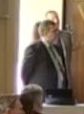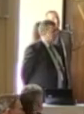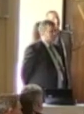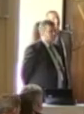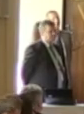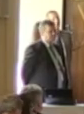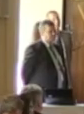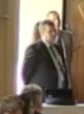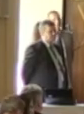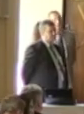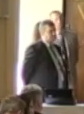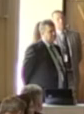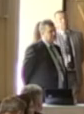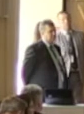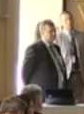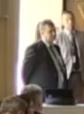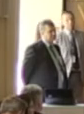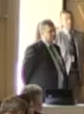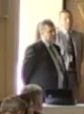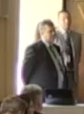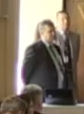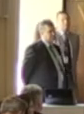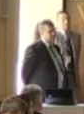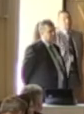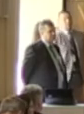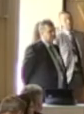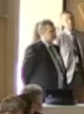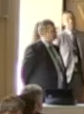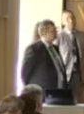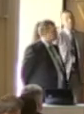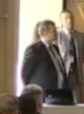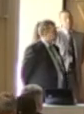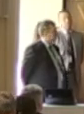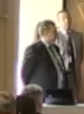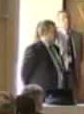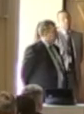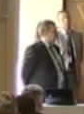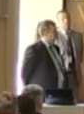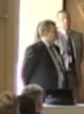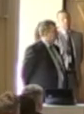there's any sort of similar changes occurring for the 2016 so we did invest